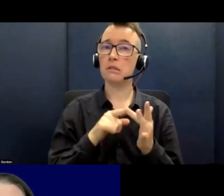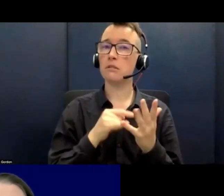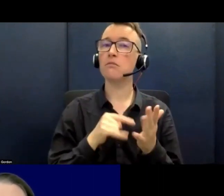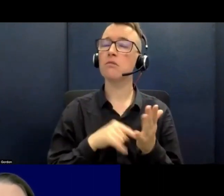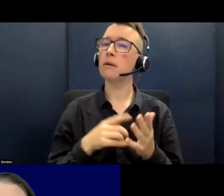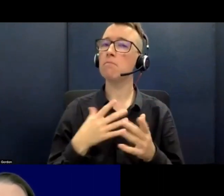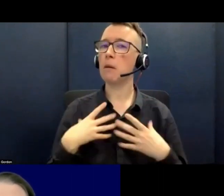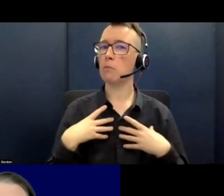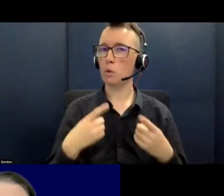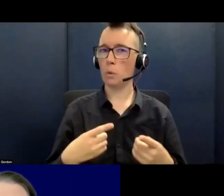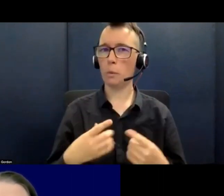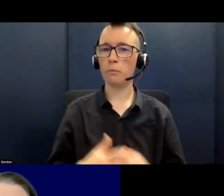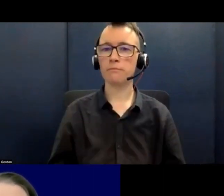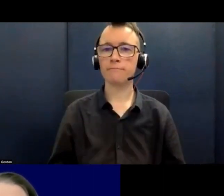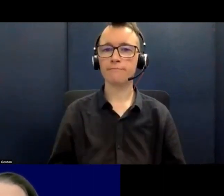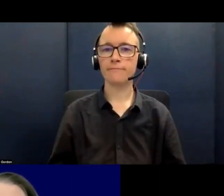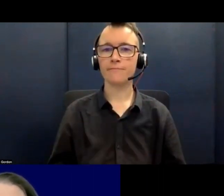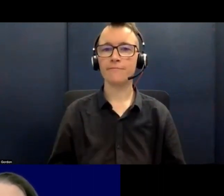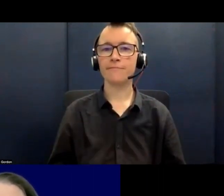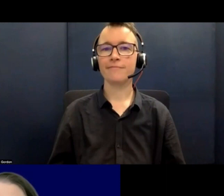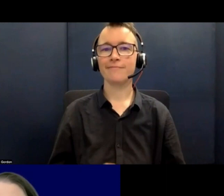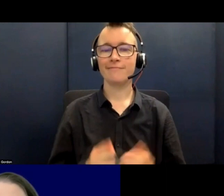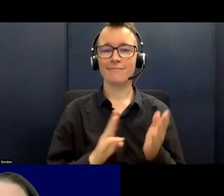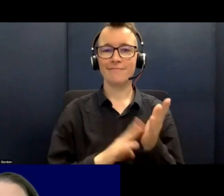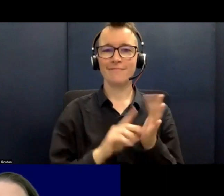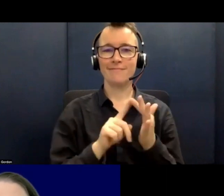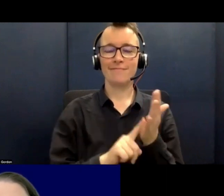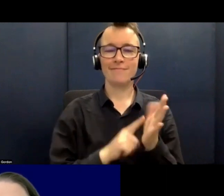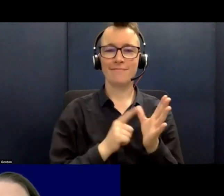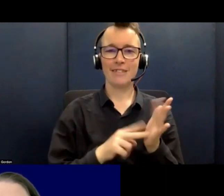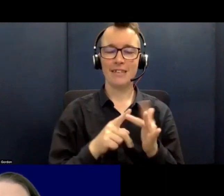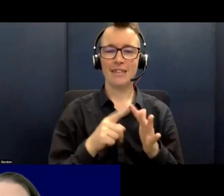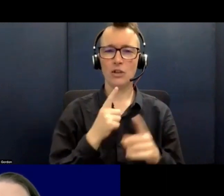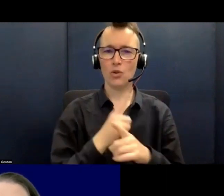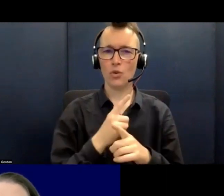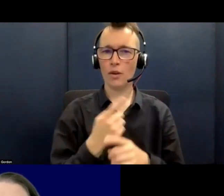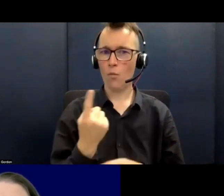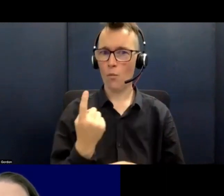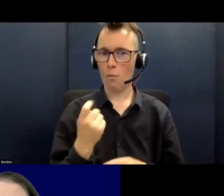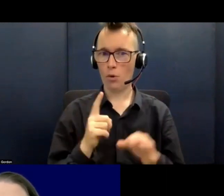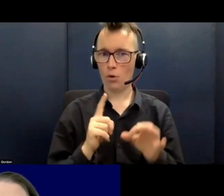[Melanie] Natalia it's Melanie. I have a question there - do you sometimes find that maybe medical